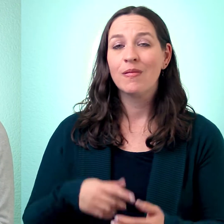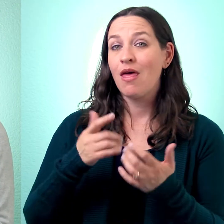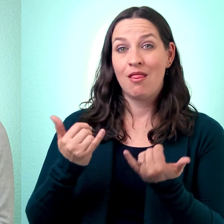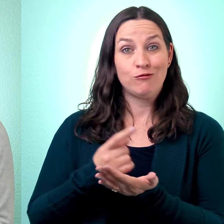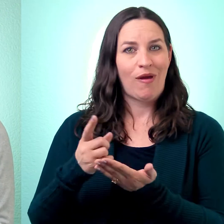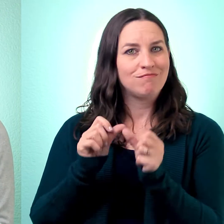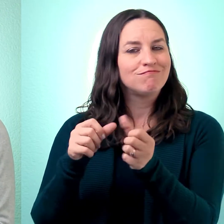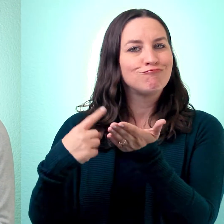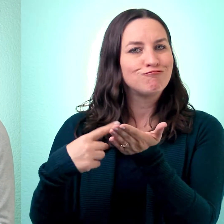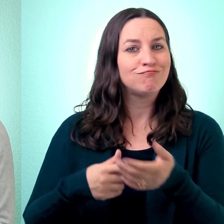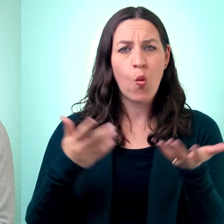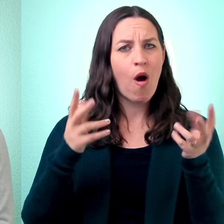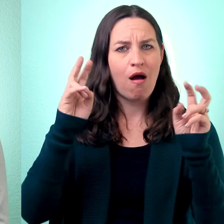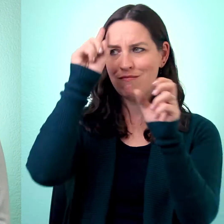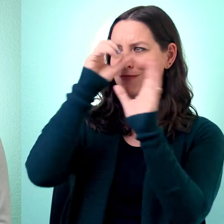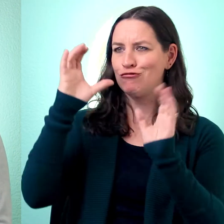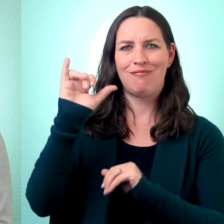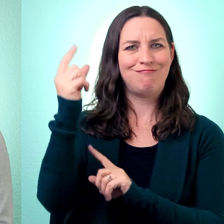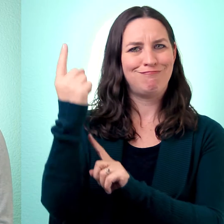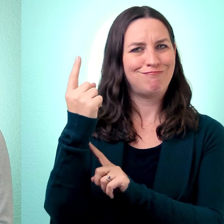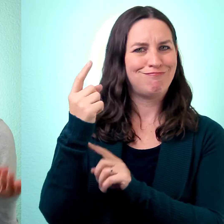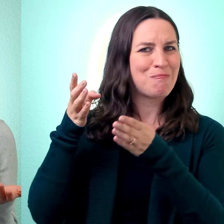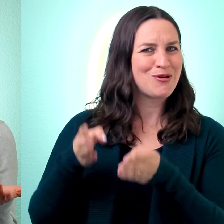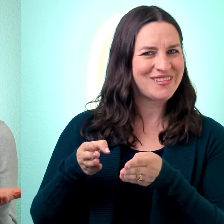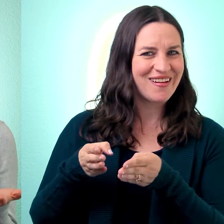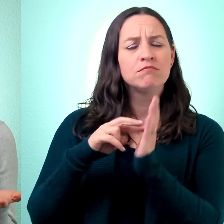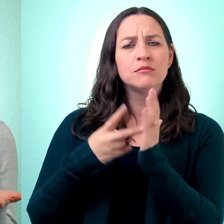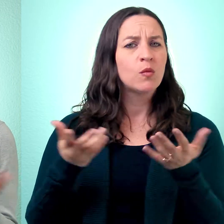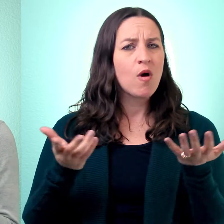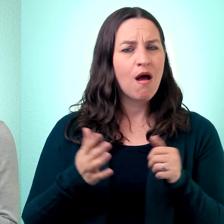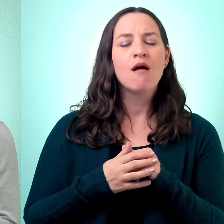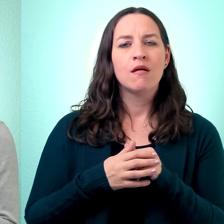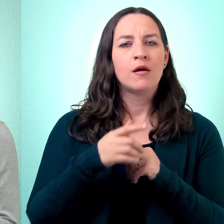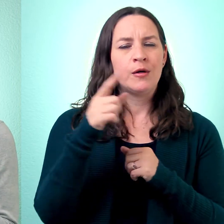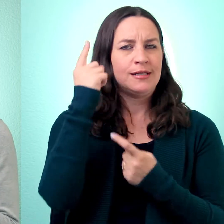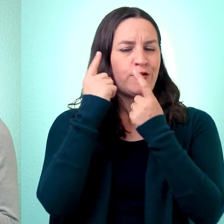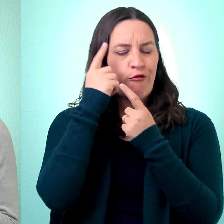This week, we are diving into picturing your person. Picturing your person means envisioning the person